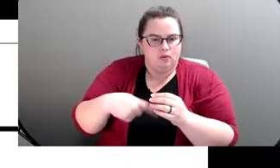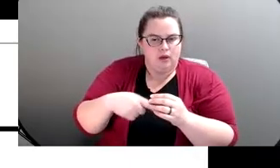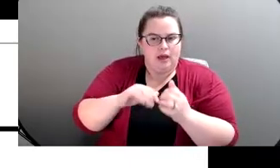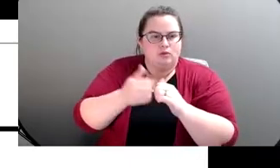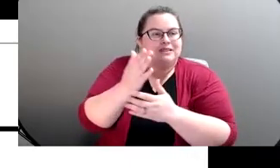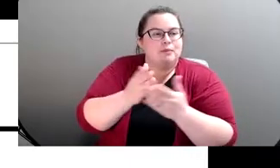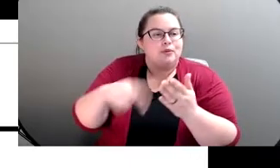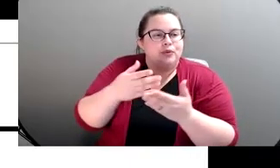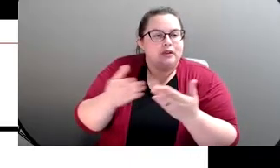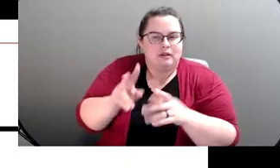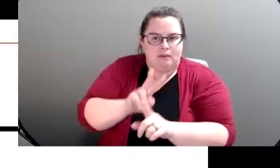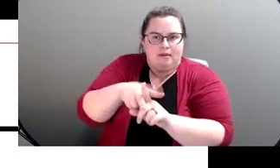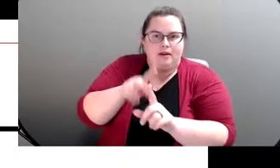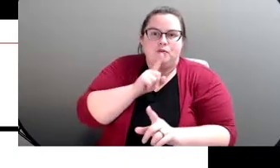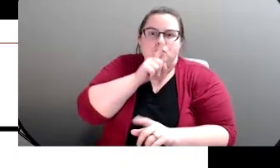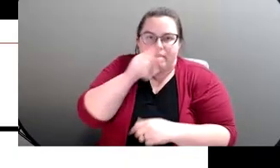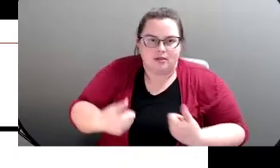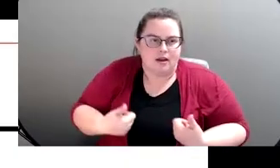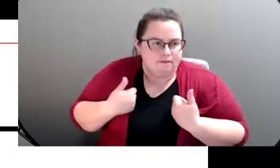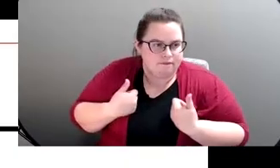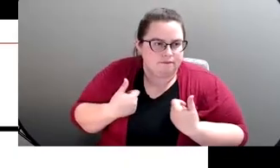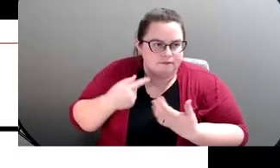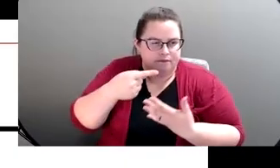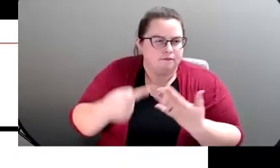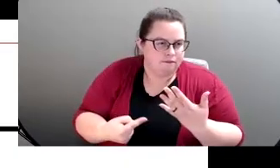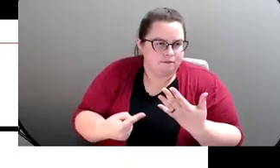Okay. Yeah. All of that. Okay.